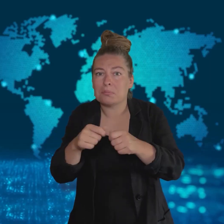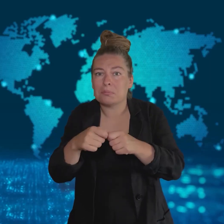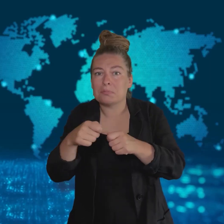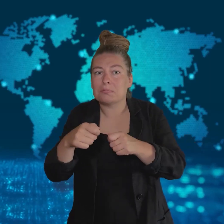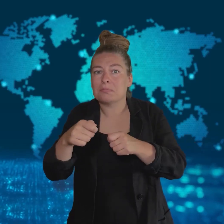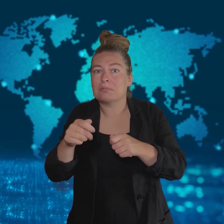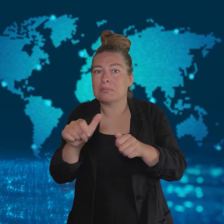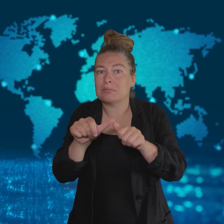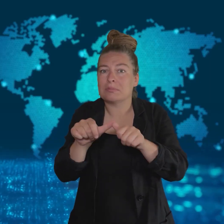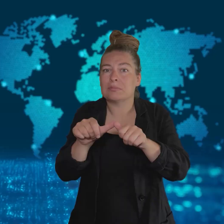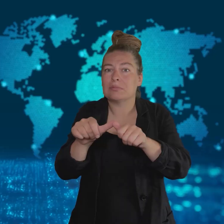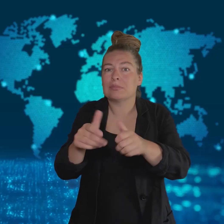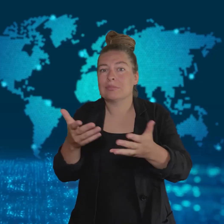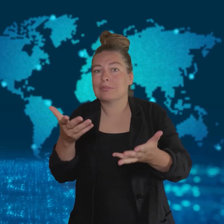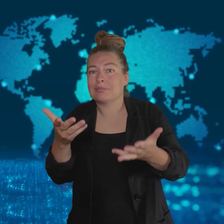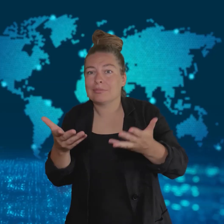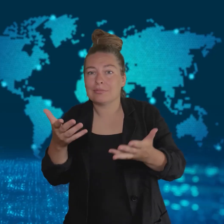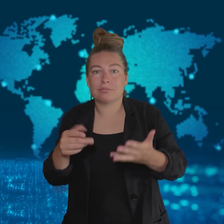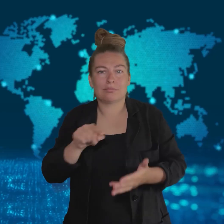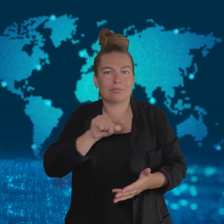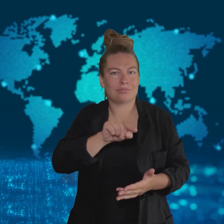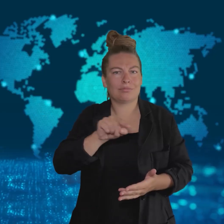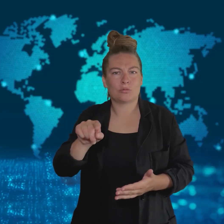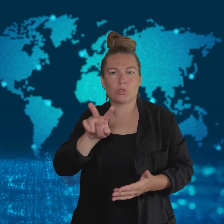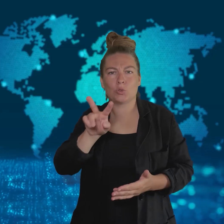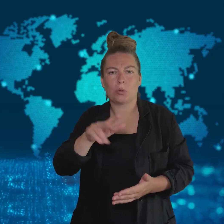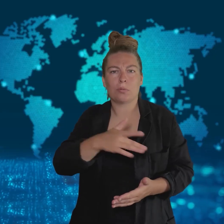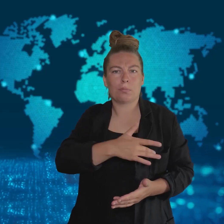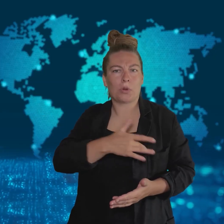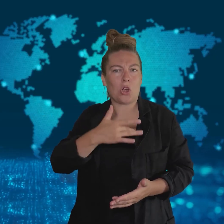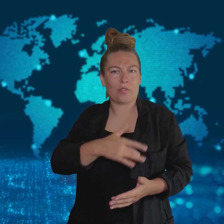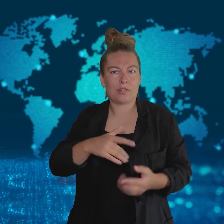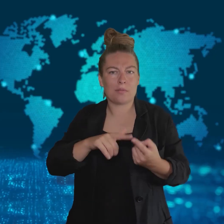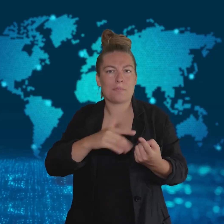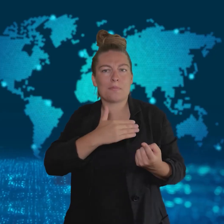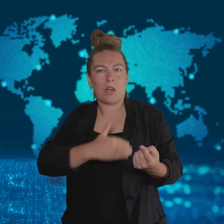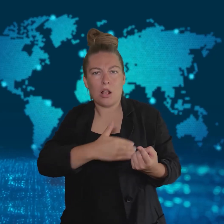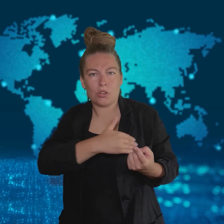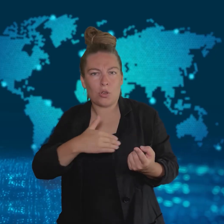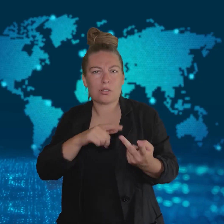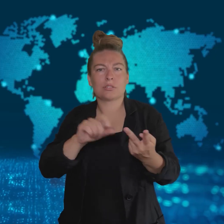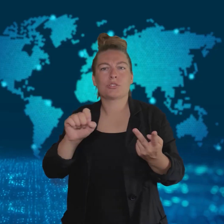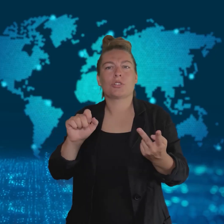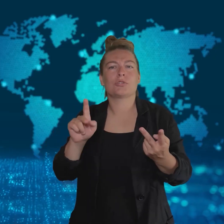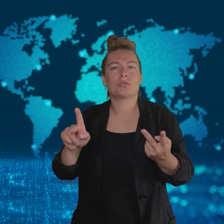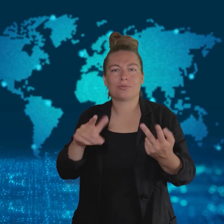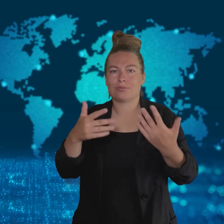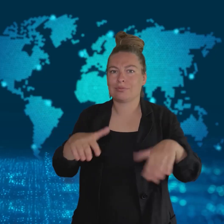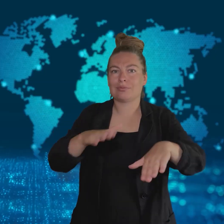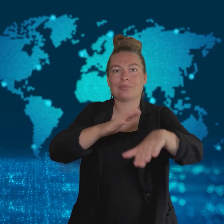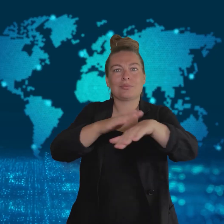One city still has firefighters and workers.